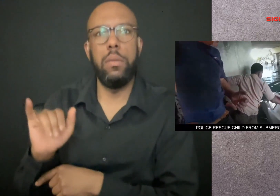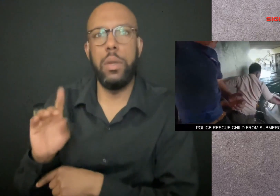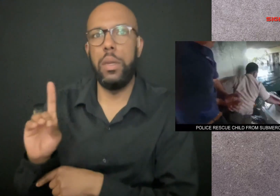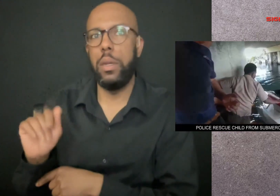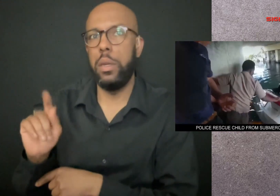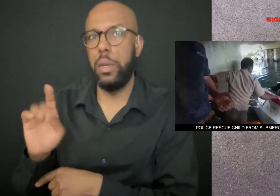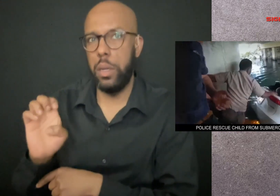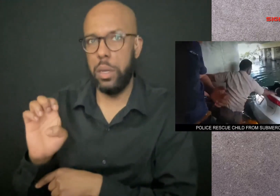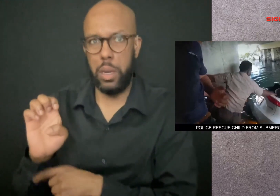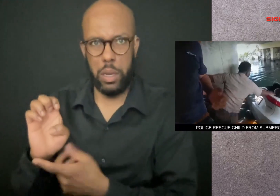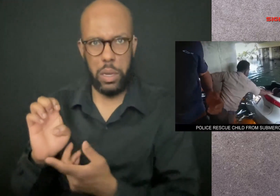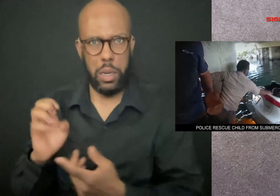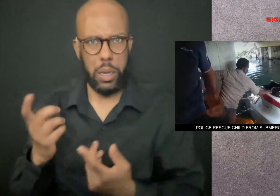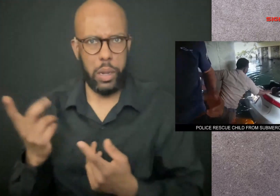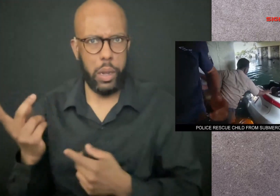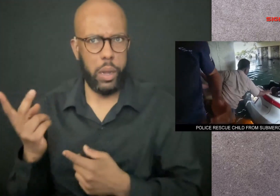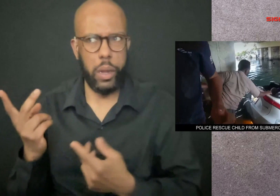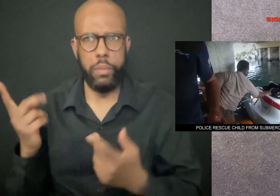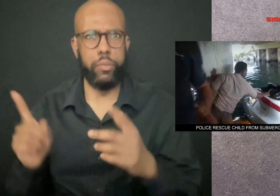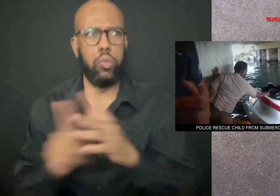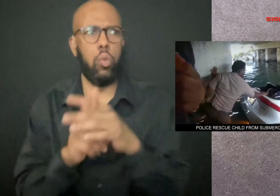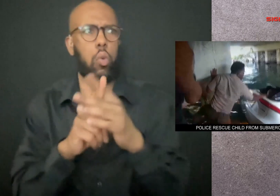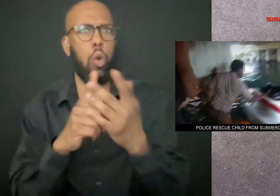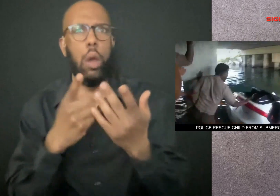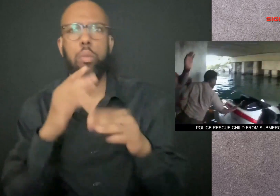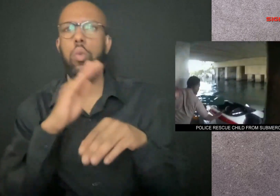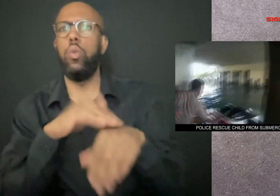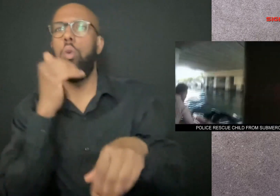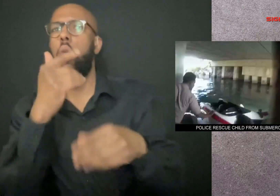they are asking the Supreme Court to freeze the lower court ruling